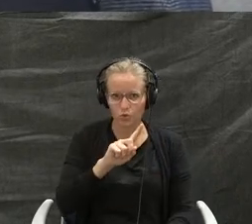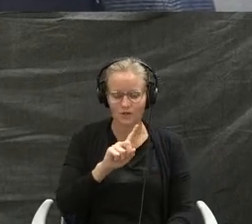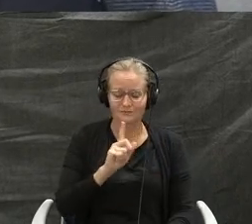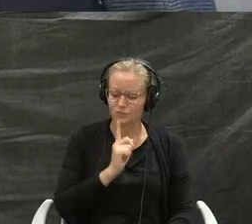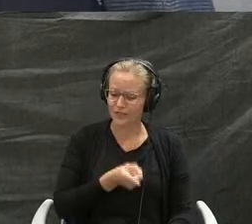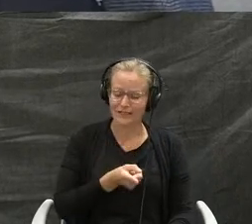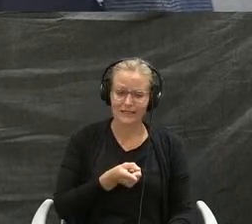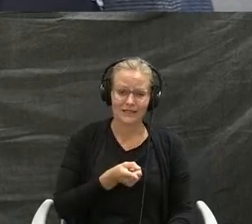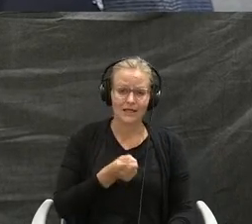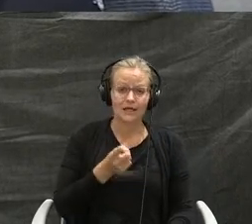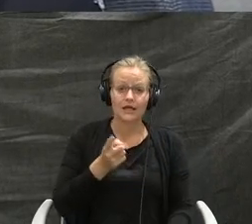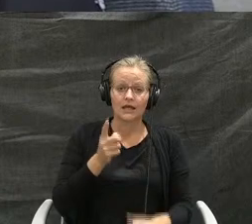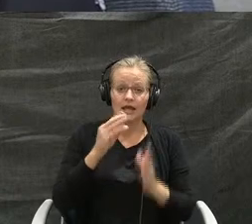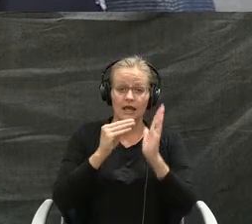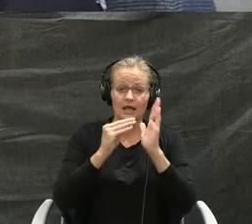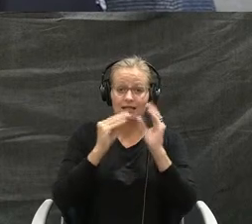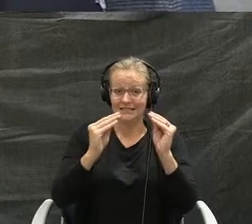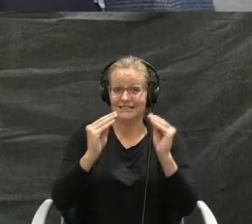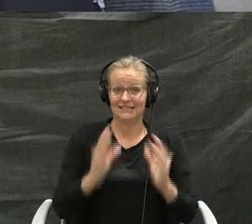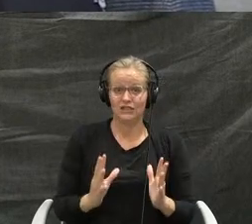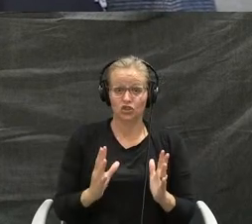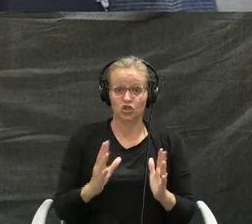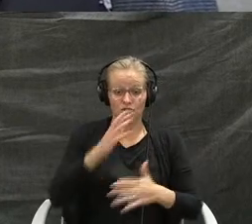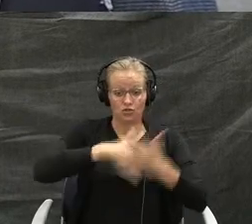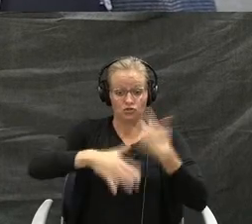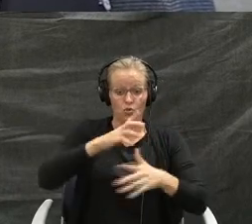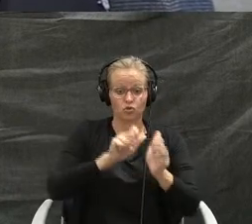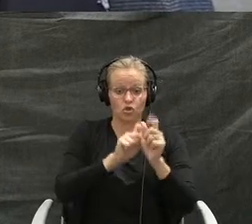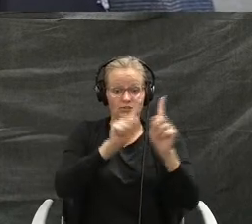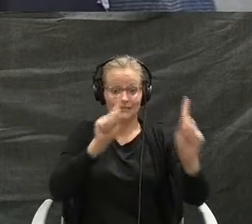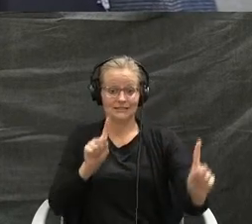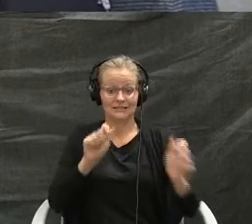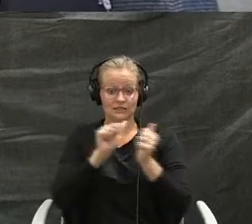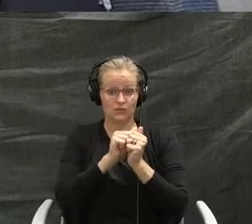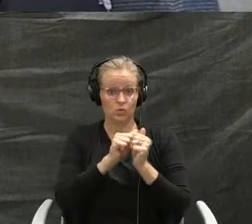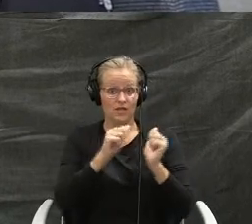these students as they are not independent. They need help with